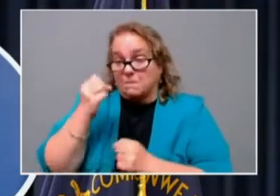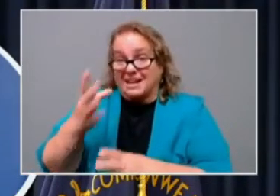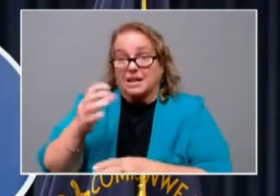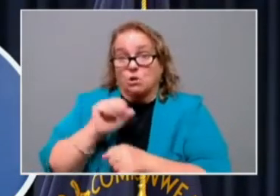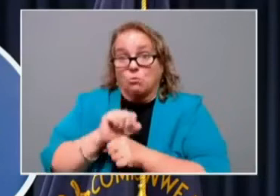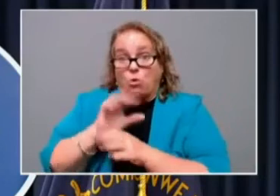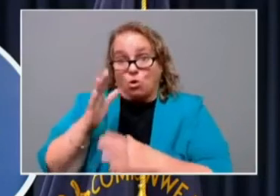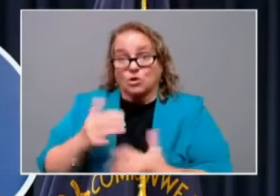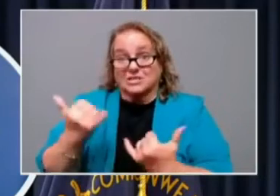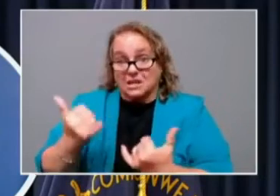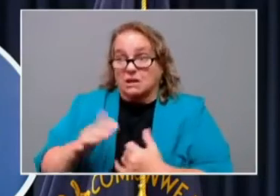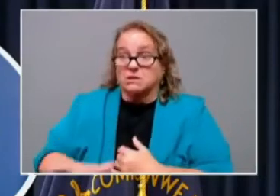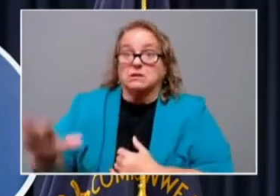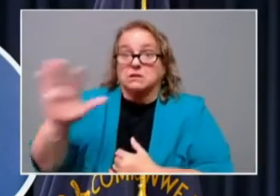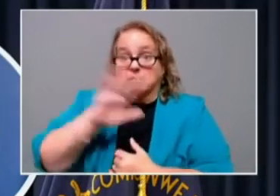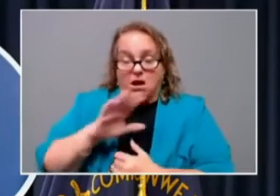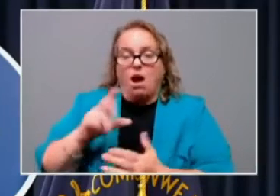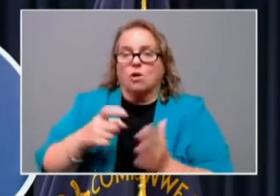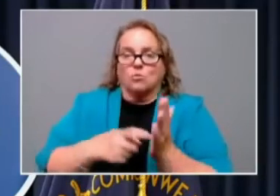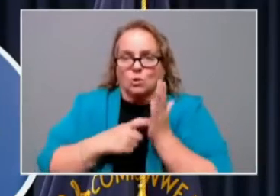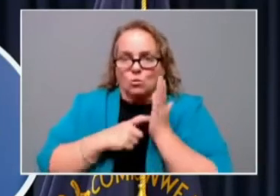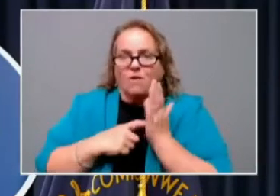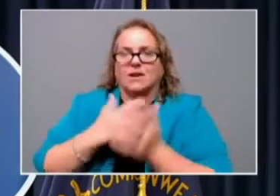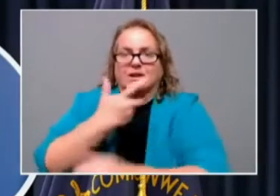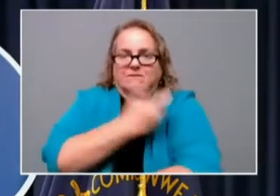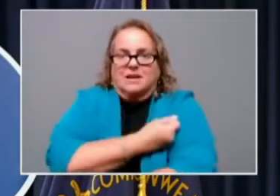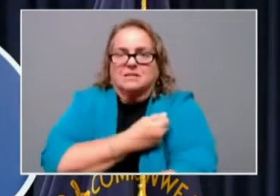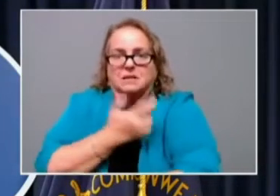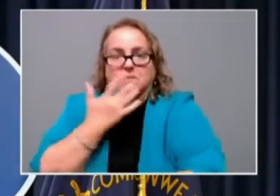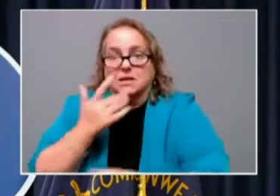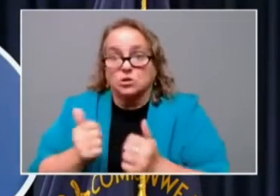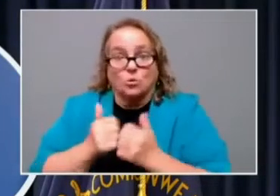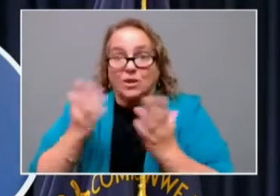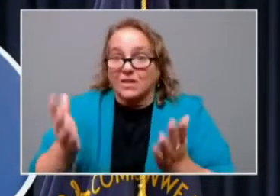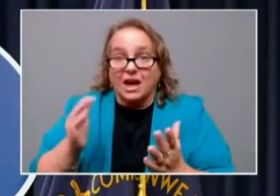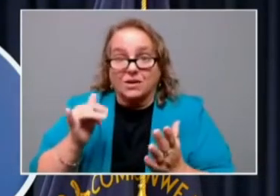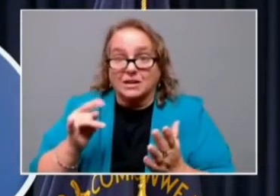vaccines in many places with without uh, testing requirement or some are doing